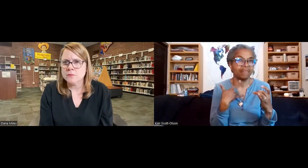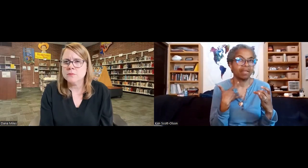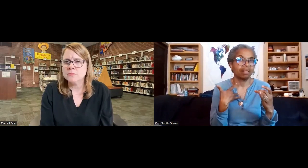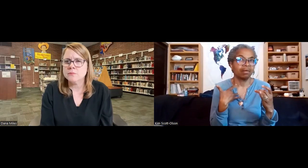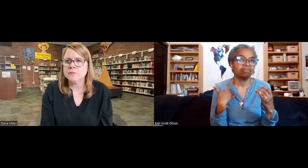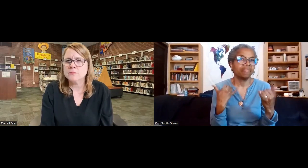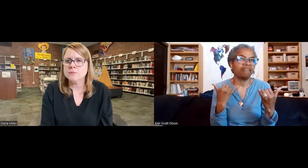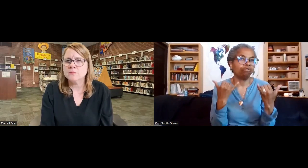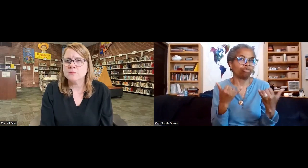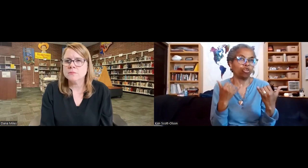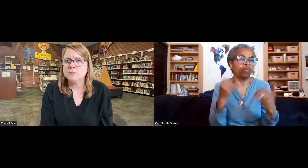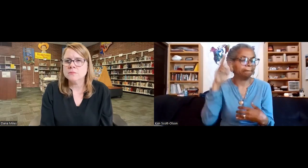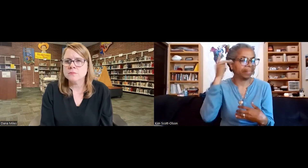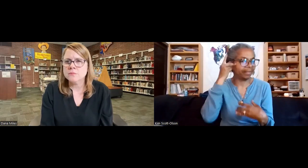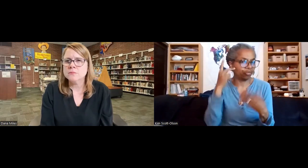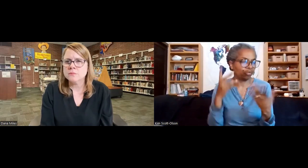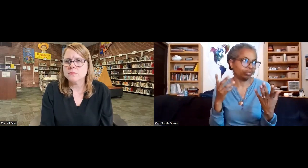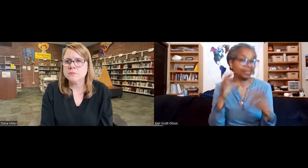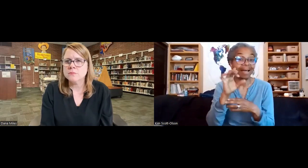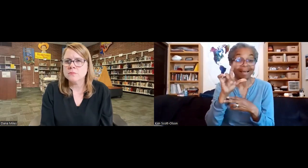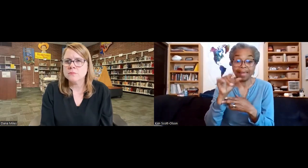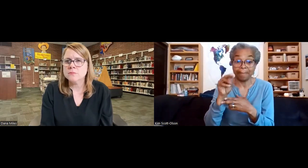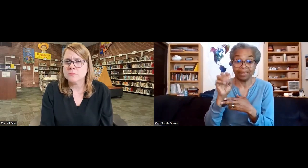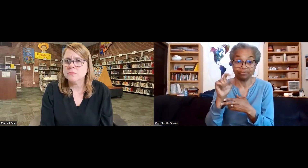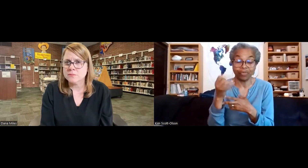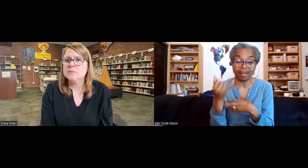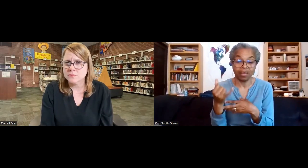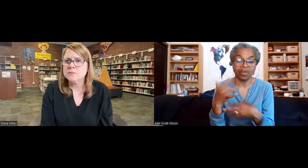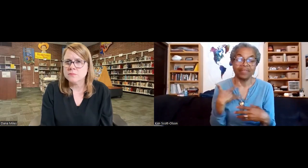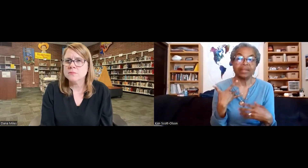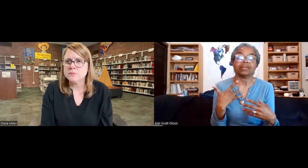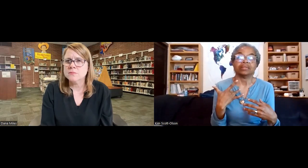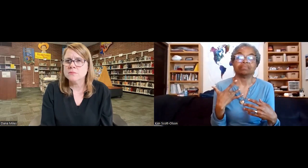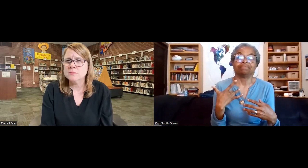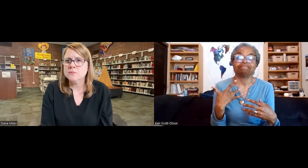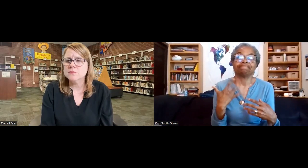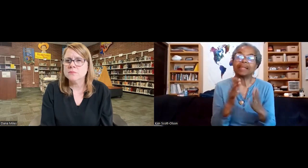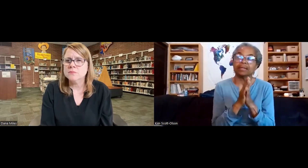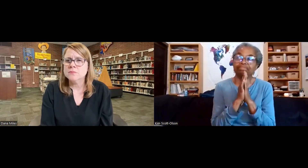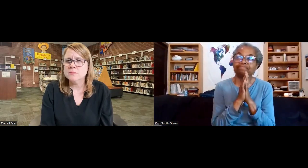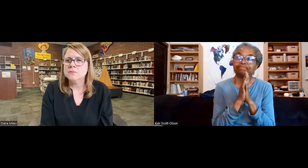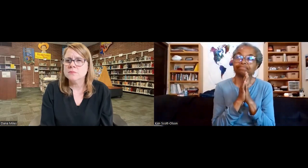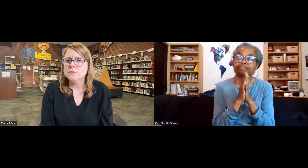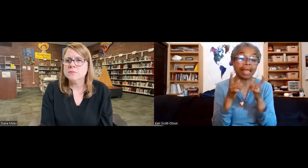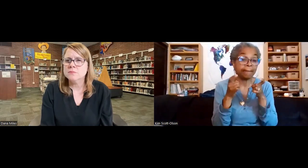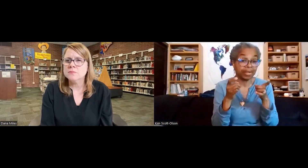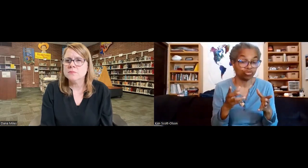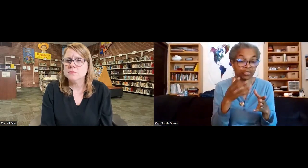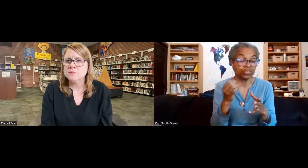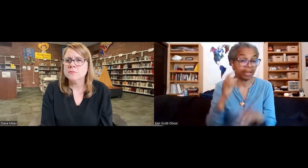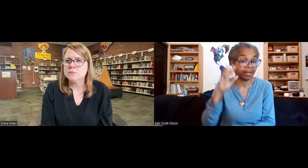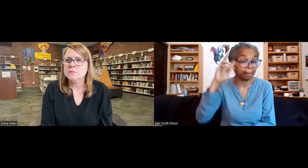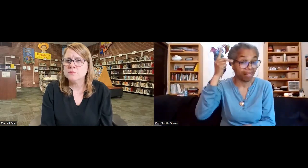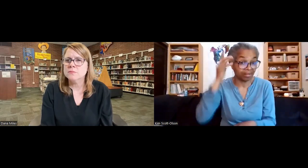I feel as though the current political climate, hmm…